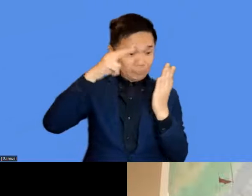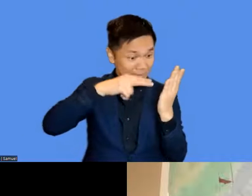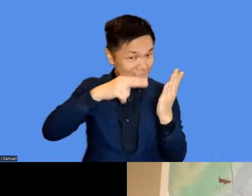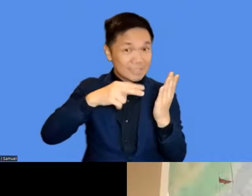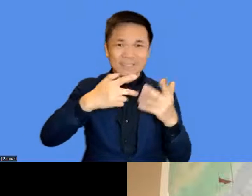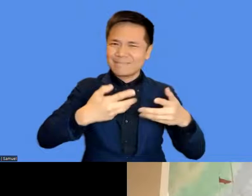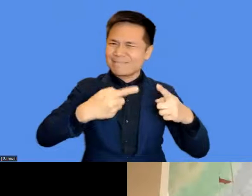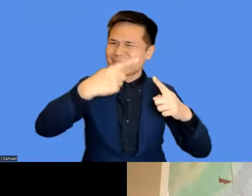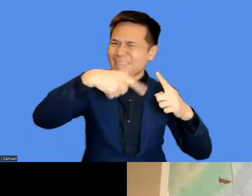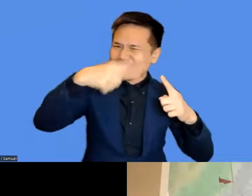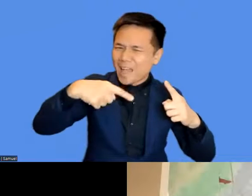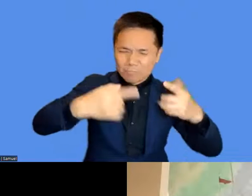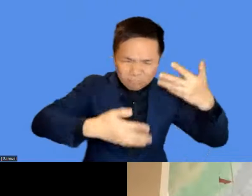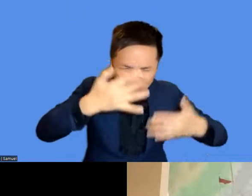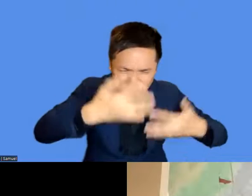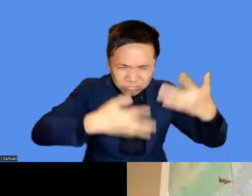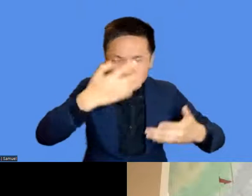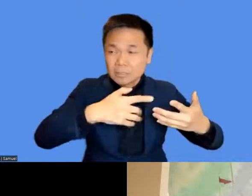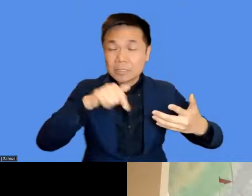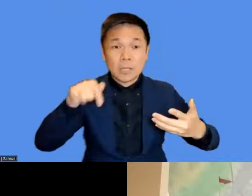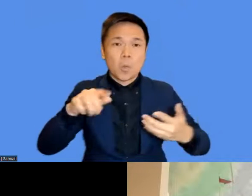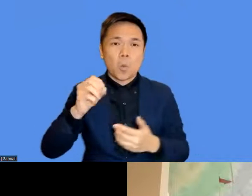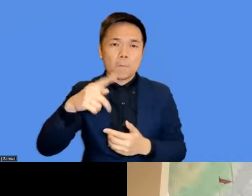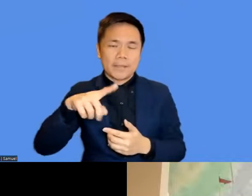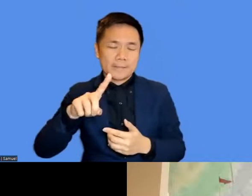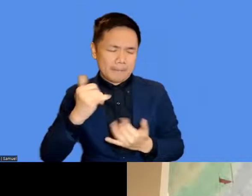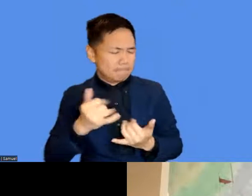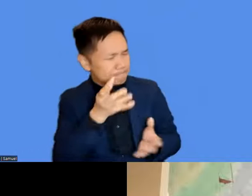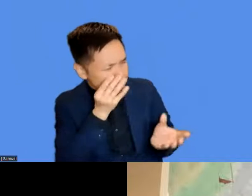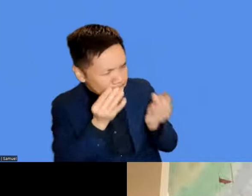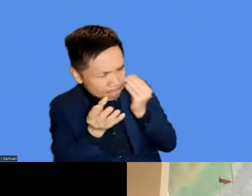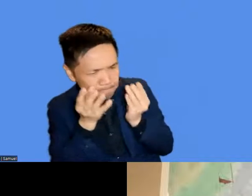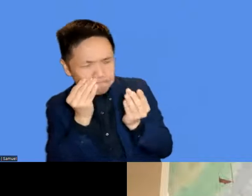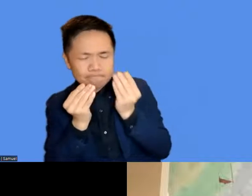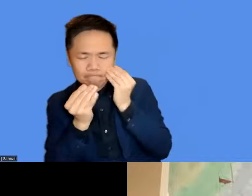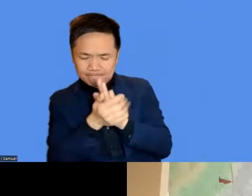It's also something that we should look at as one of the factors that somehow impact